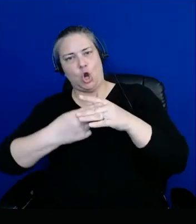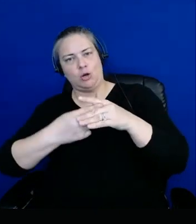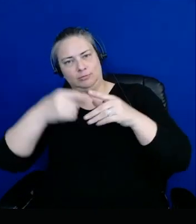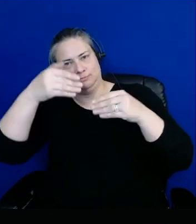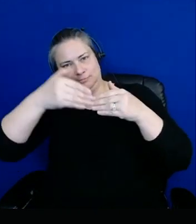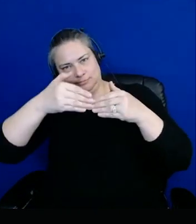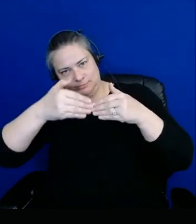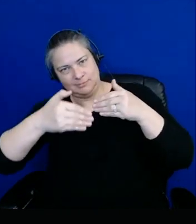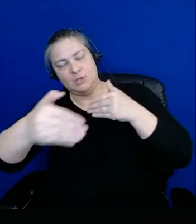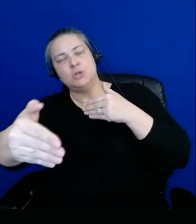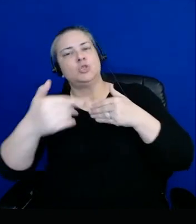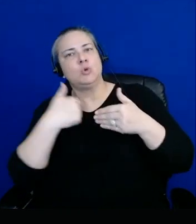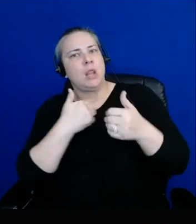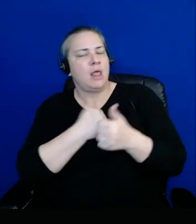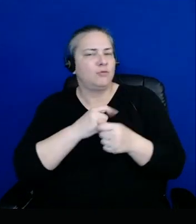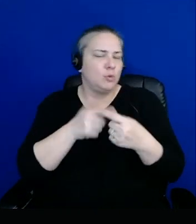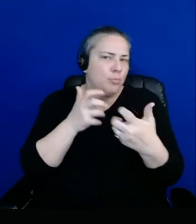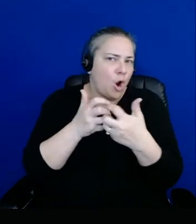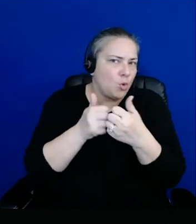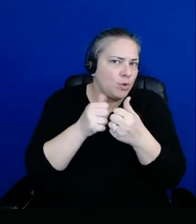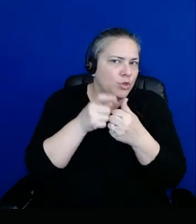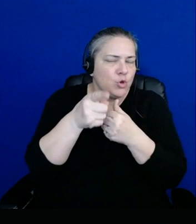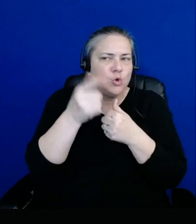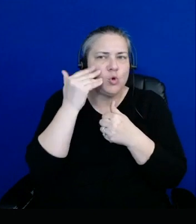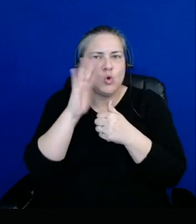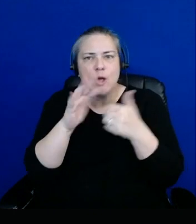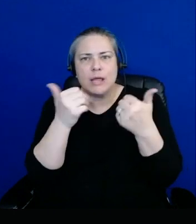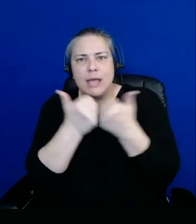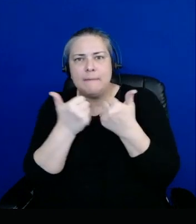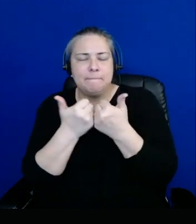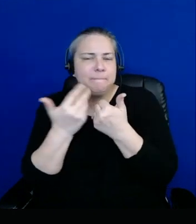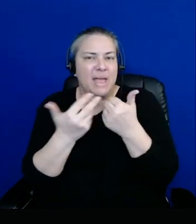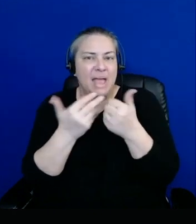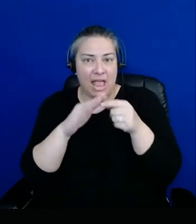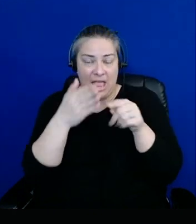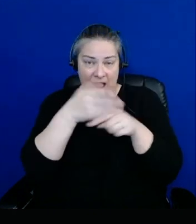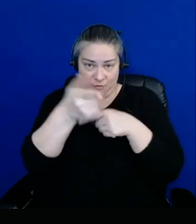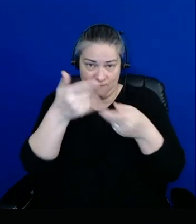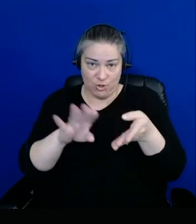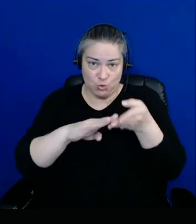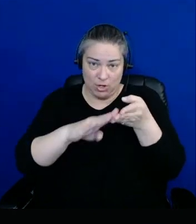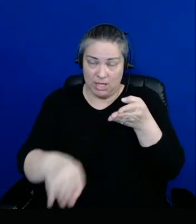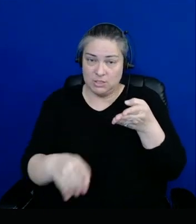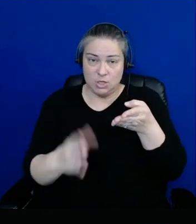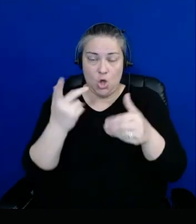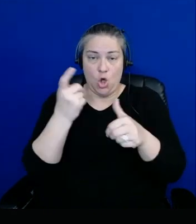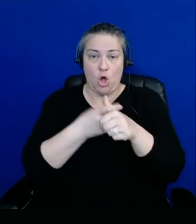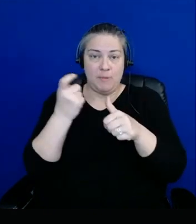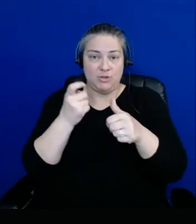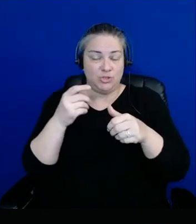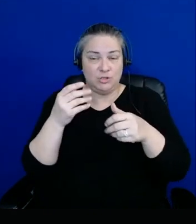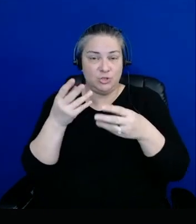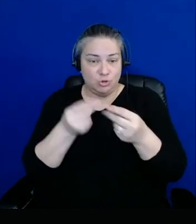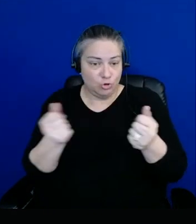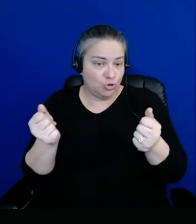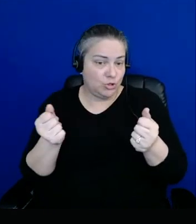and we'd love to partner with you on, about managing your game after its release. Whether it's automated submissions to storefronts,